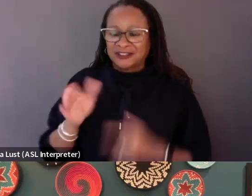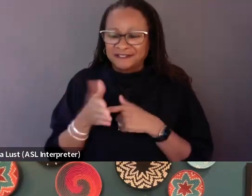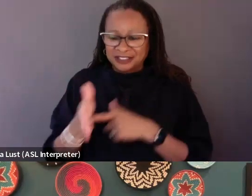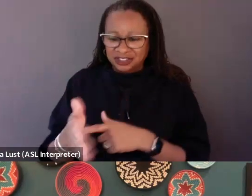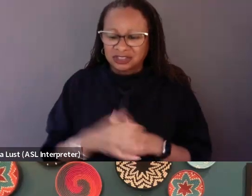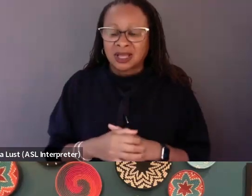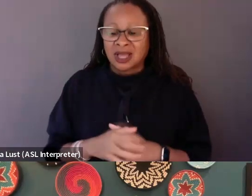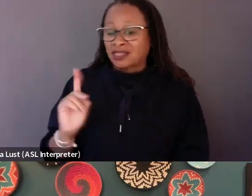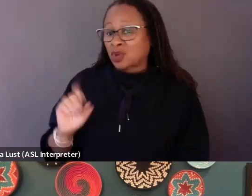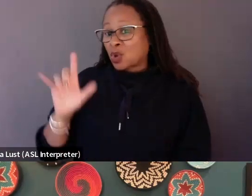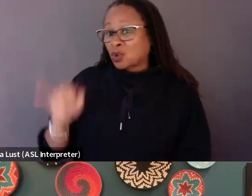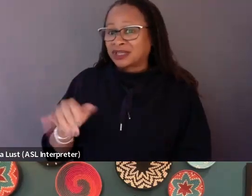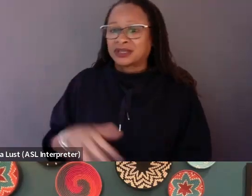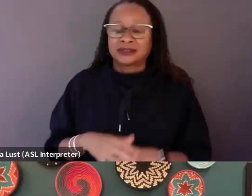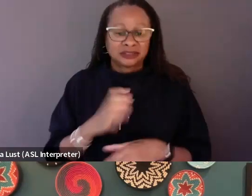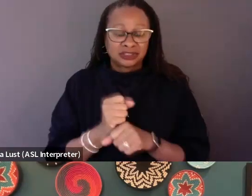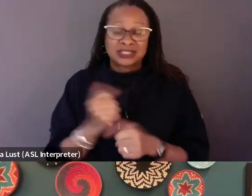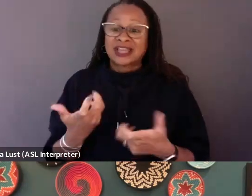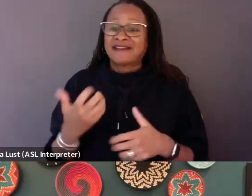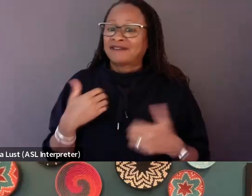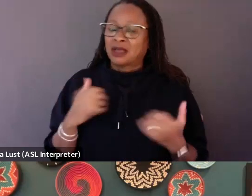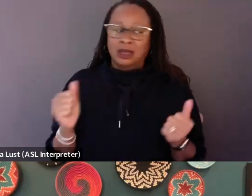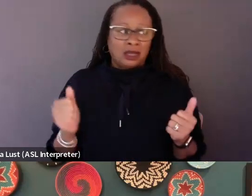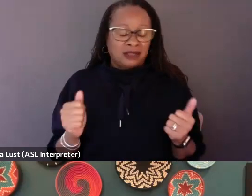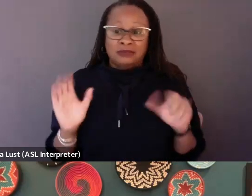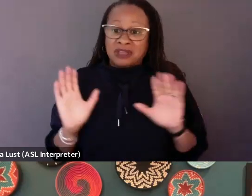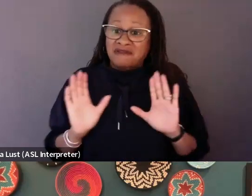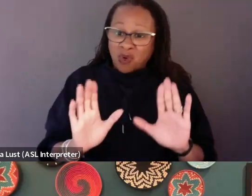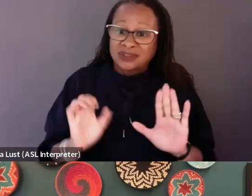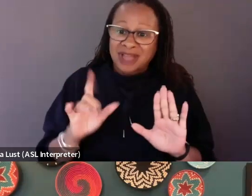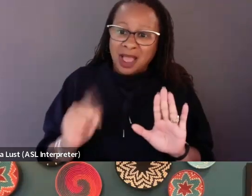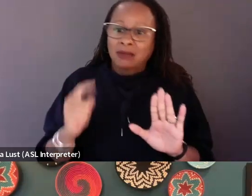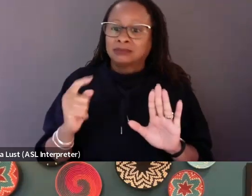because there's obviously land encroachment and development. There's the climate change,